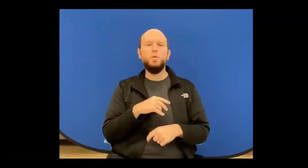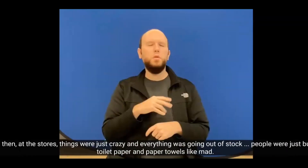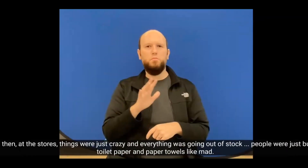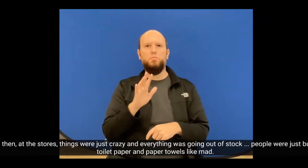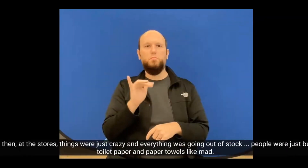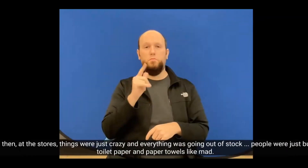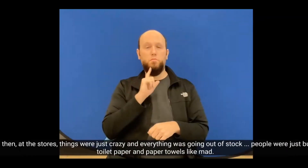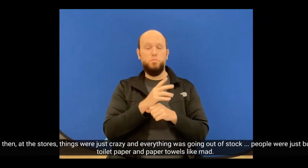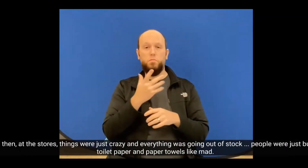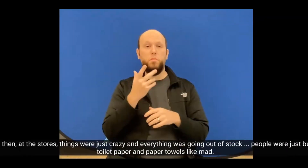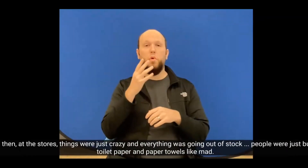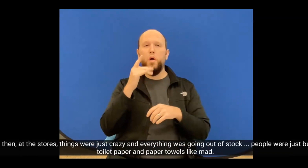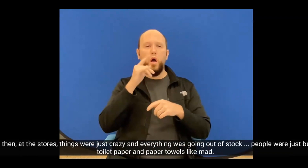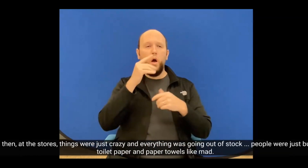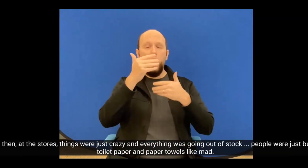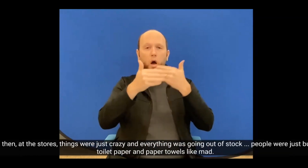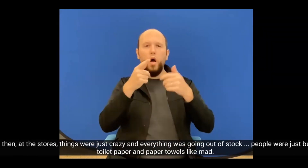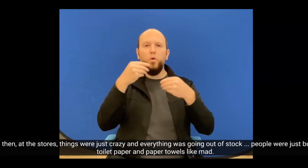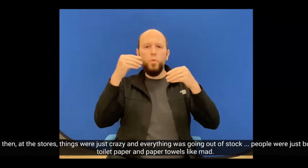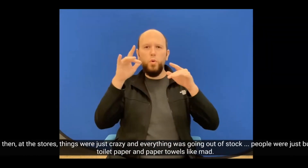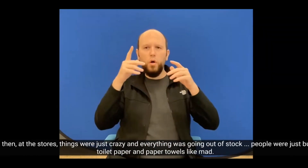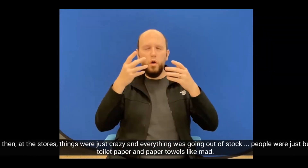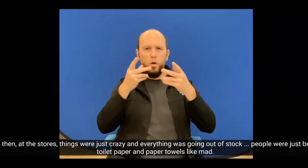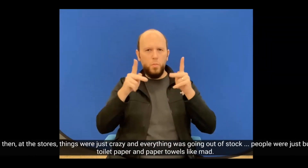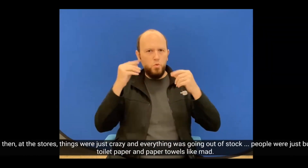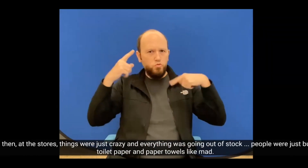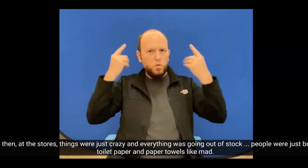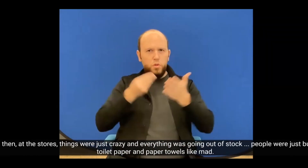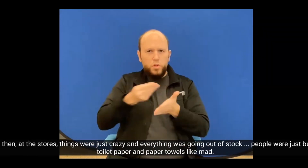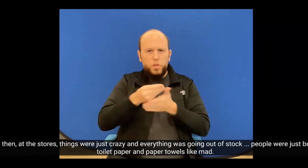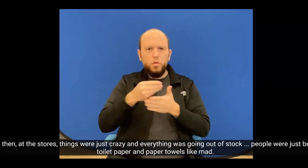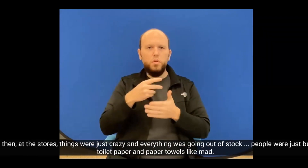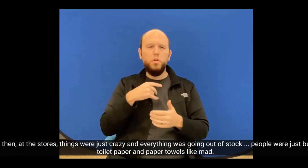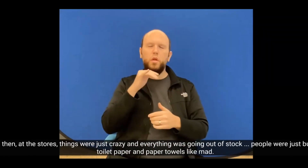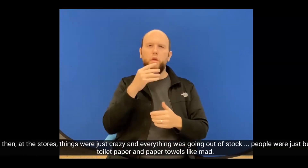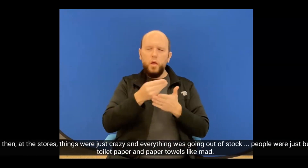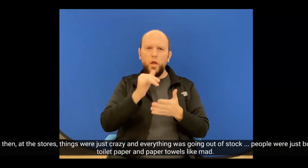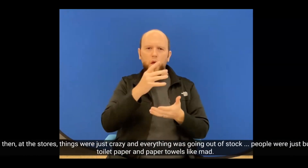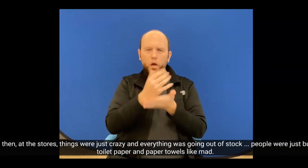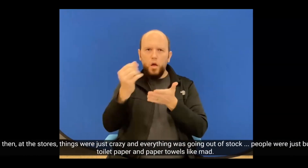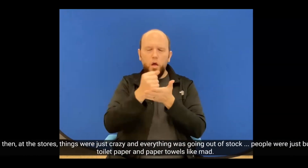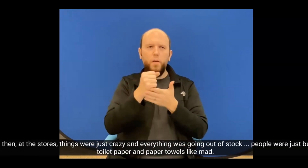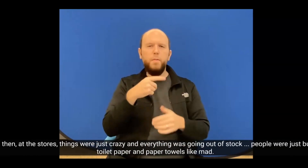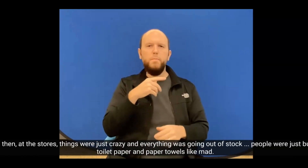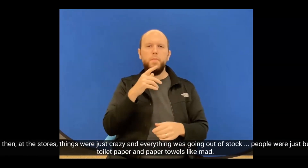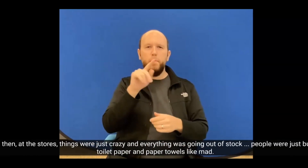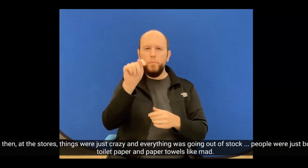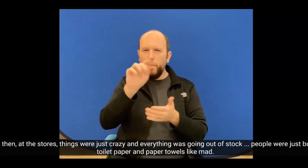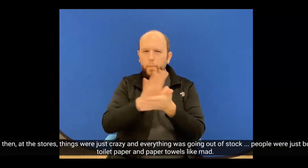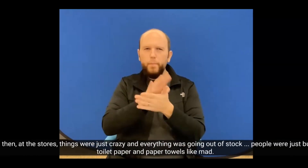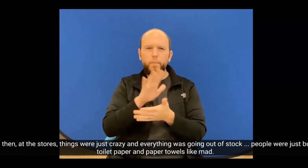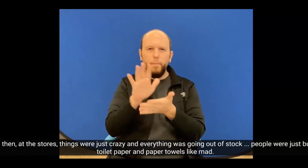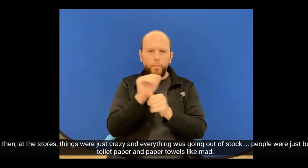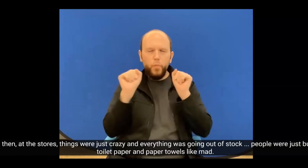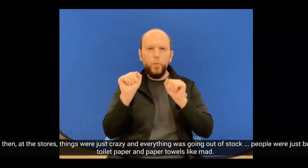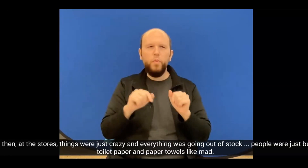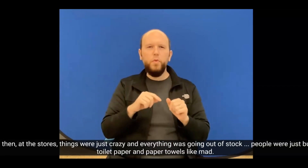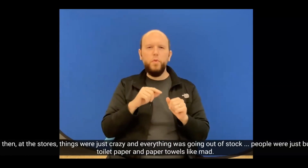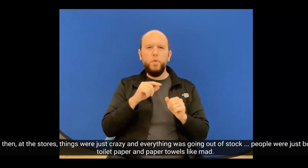And then, at the stores, things were just crazy and everything was going out of stock ... people were just buying toilet paper and paper towels like mad.